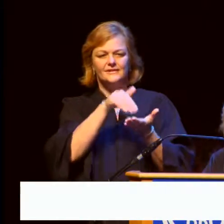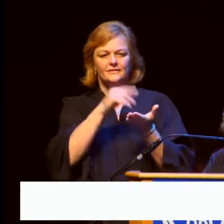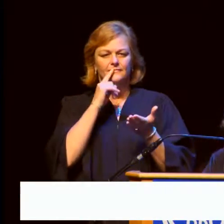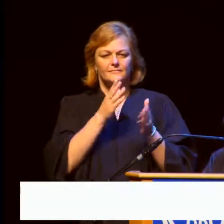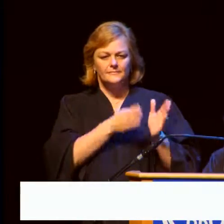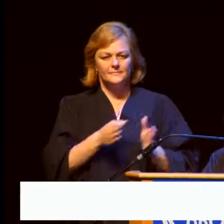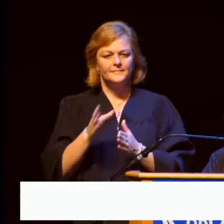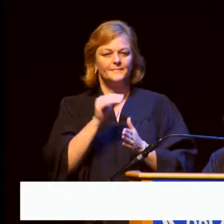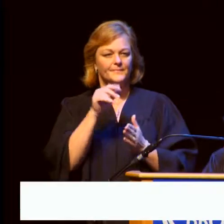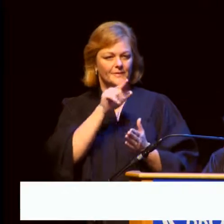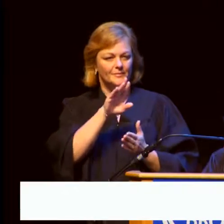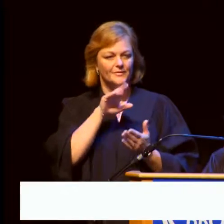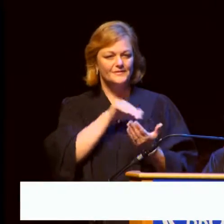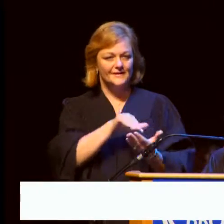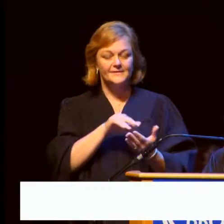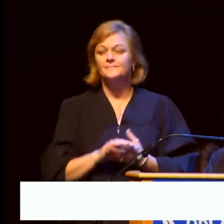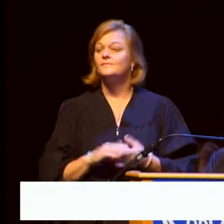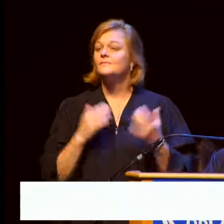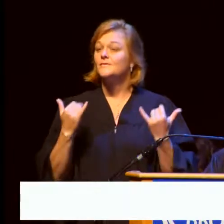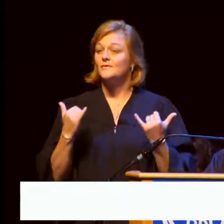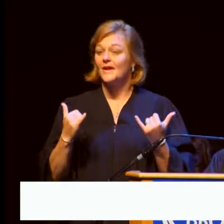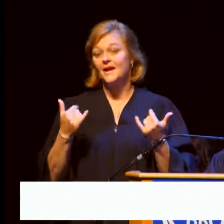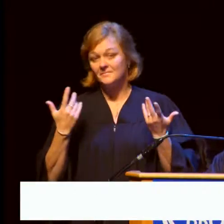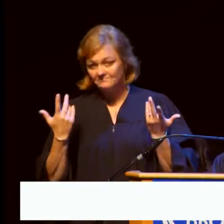IT IS MY PLEASURE TO SERVE AS YOUR MASTER OF CEREMONIES TODAY.